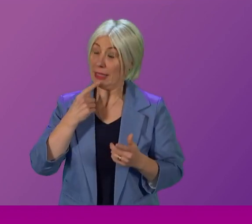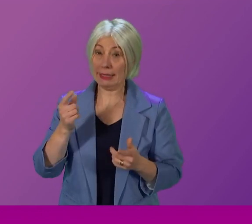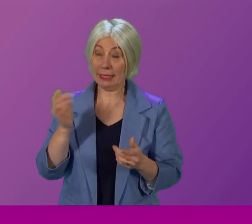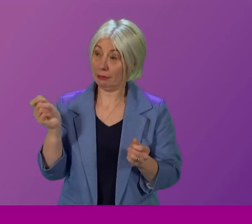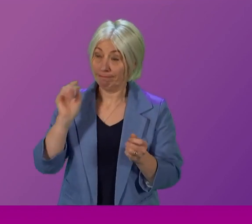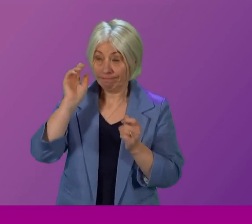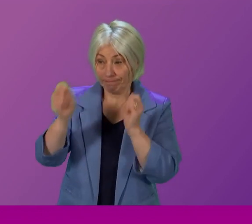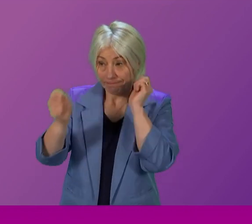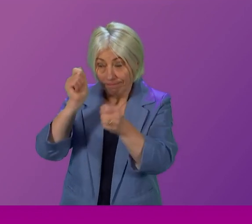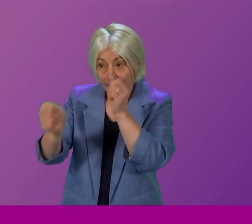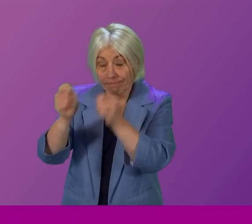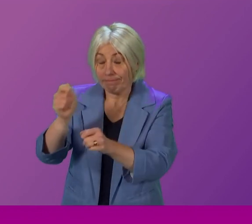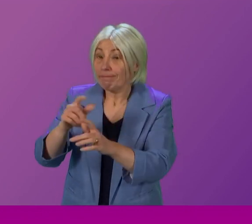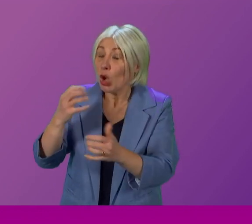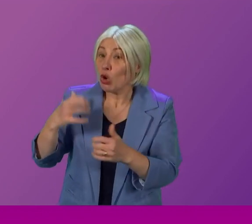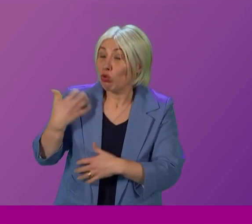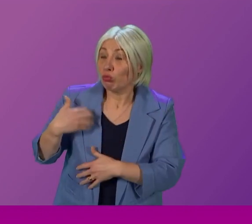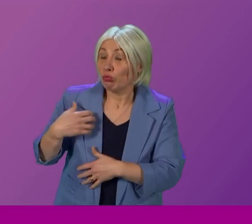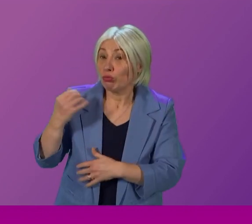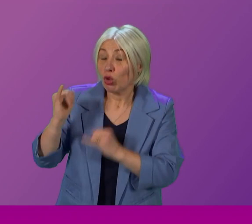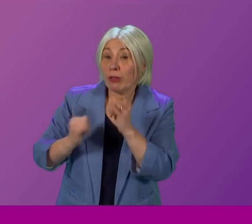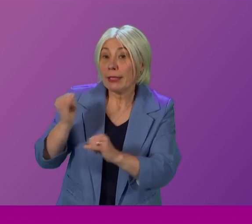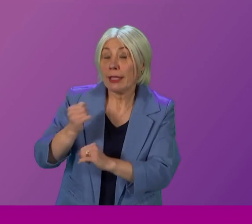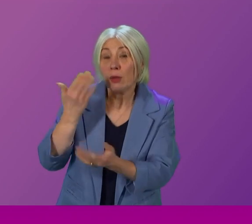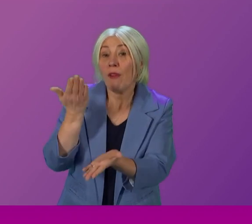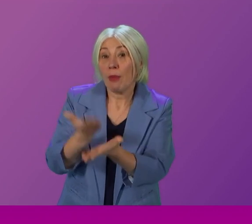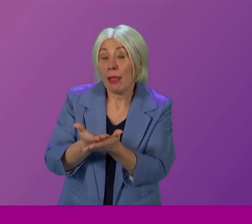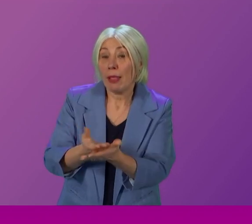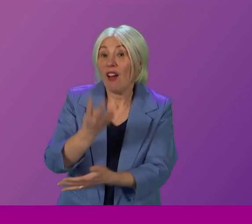That follows significant criticism of the bill by no less than four committees of